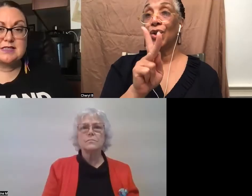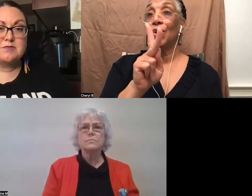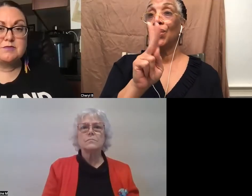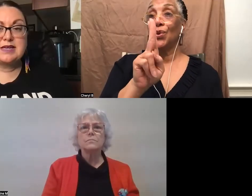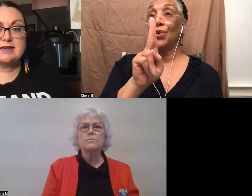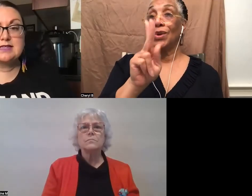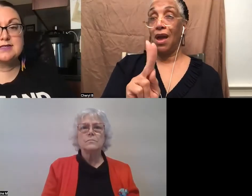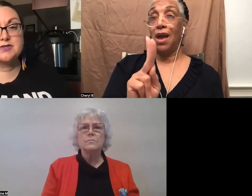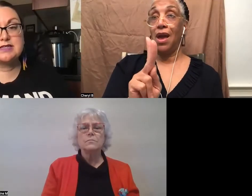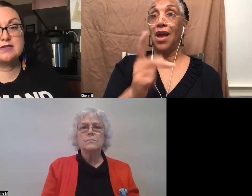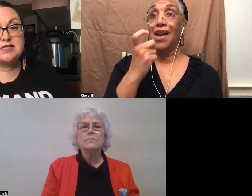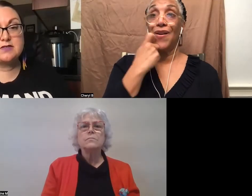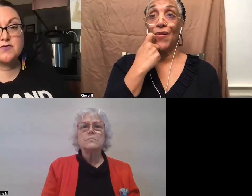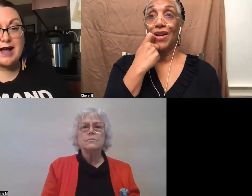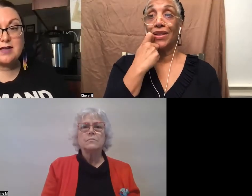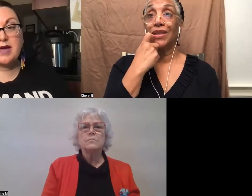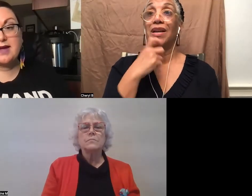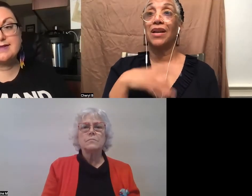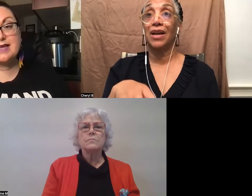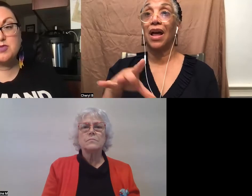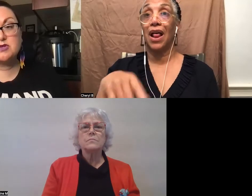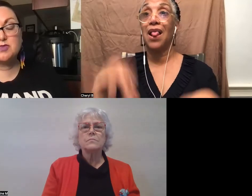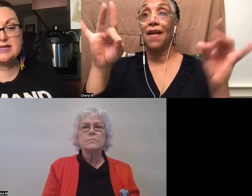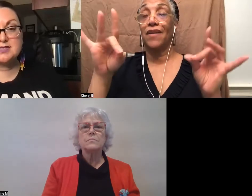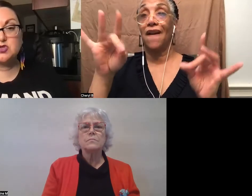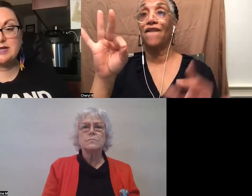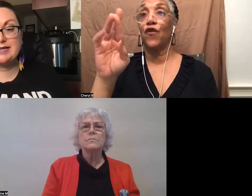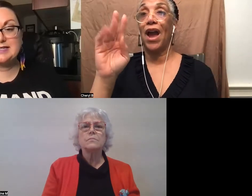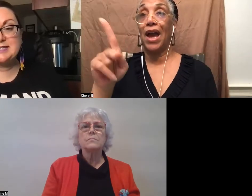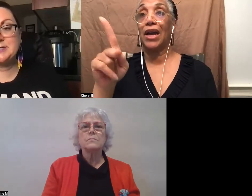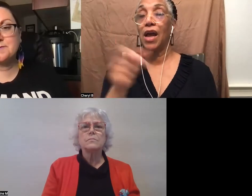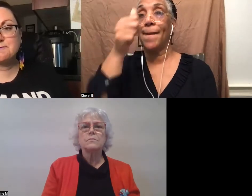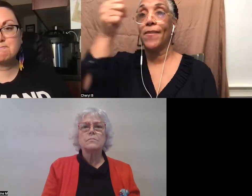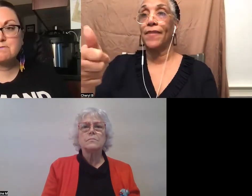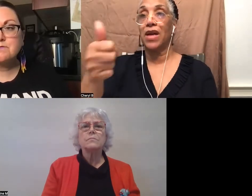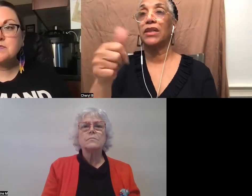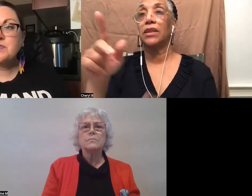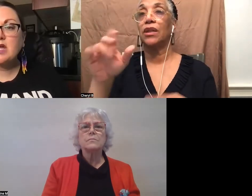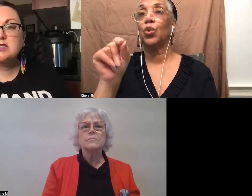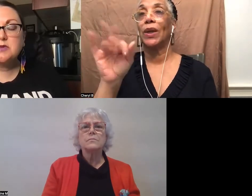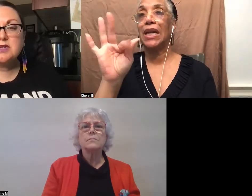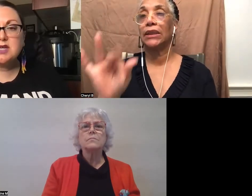began considering lifting the fracking ban that they put in place in 2019. say yes.